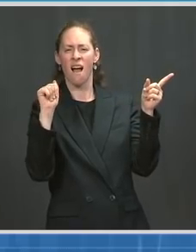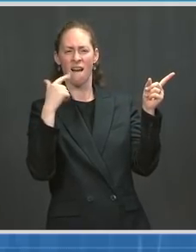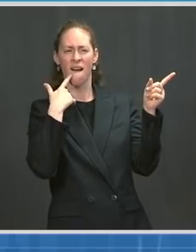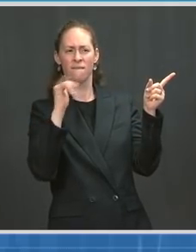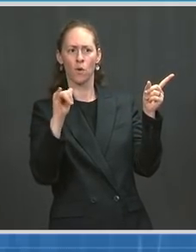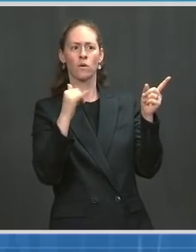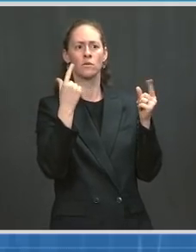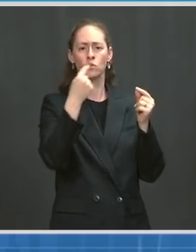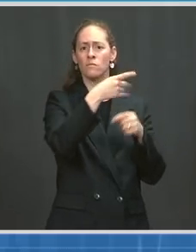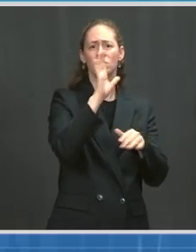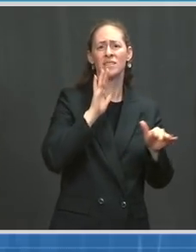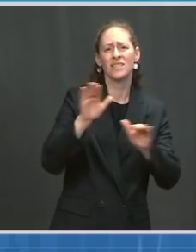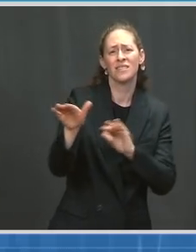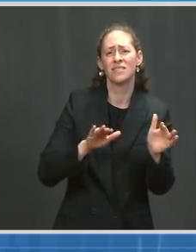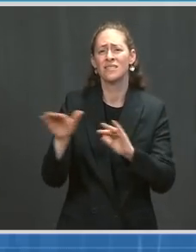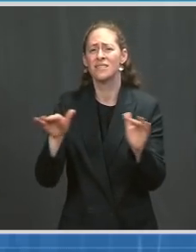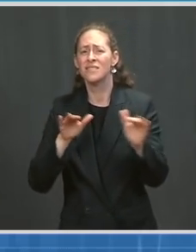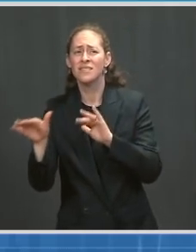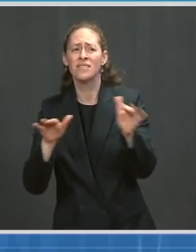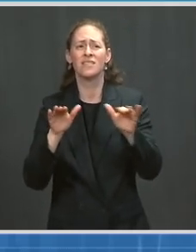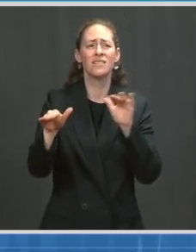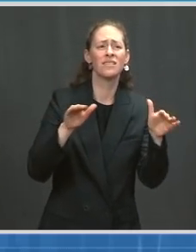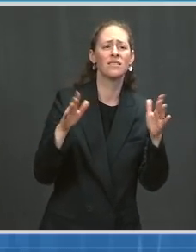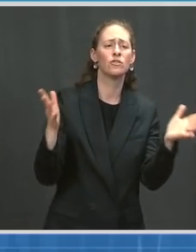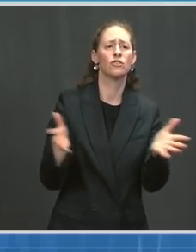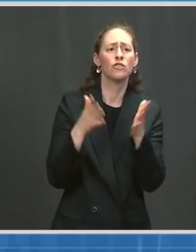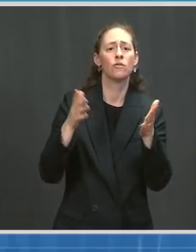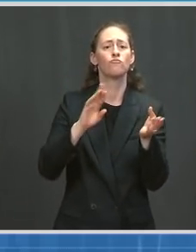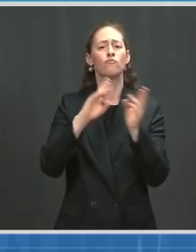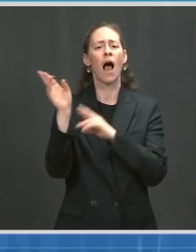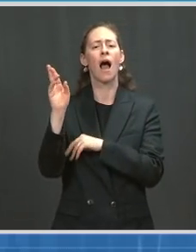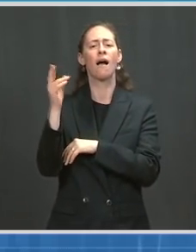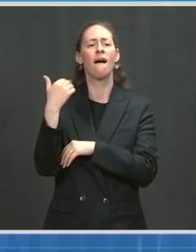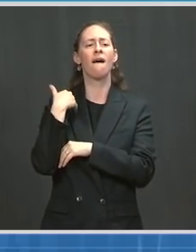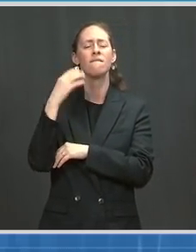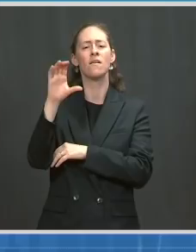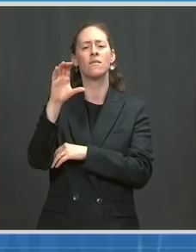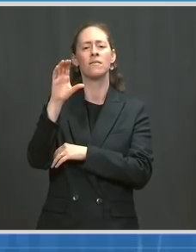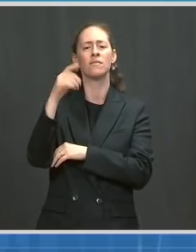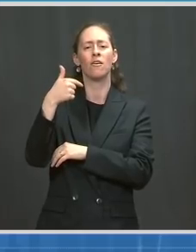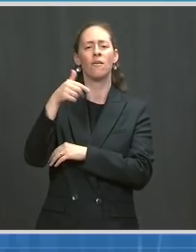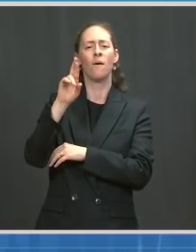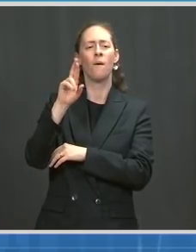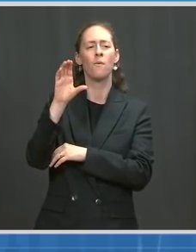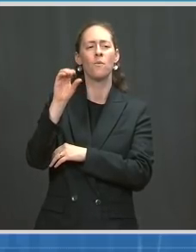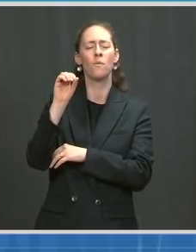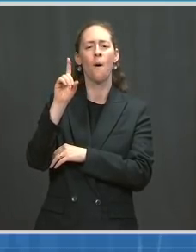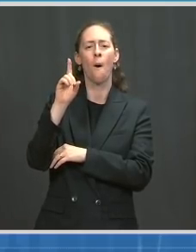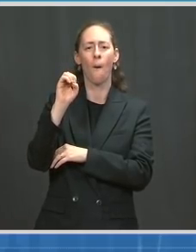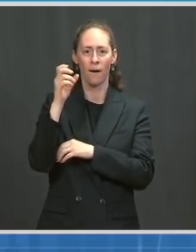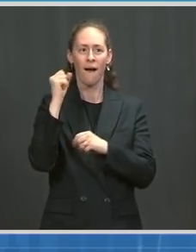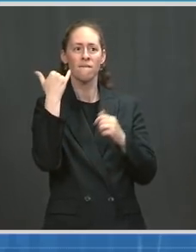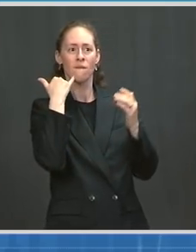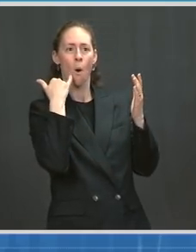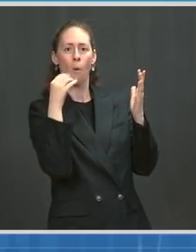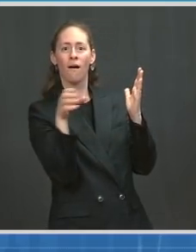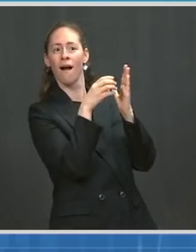QR code stickers placed in popular LA spots, and, of course, the good old-fashioned, in-person conversation. And ParentsTogether --